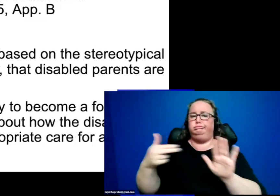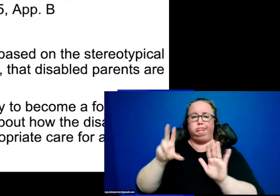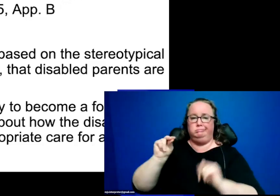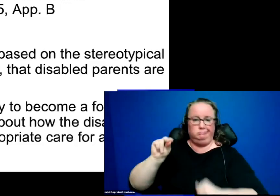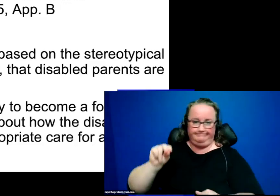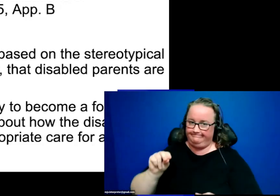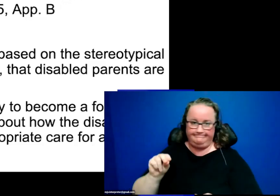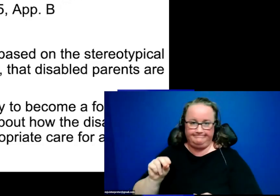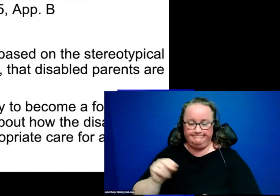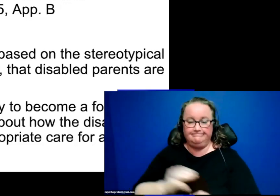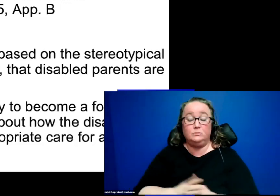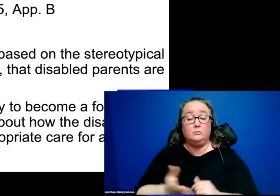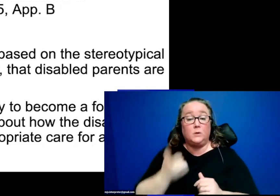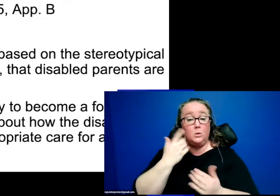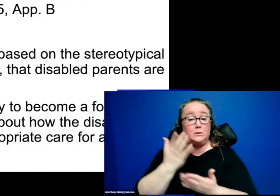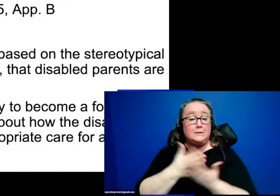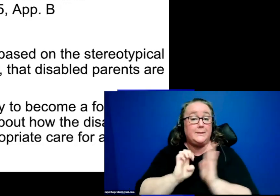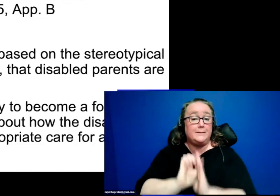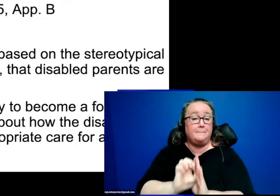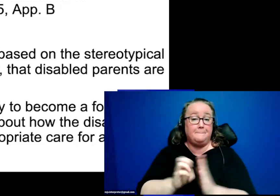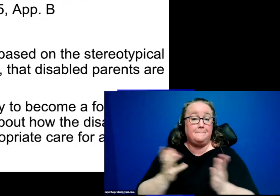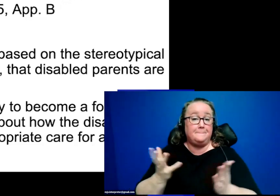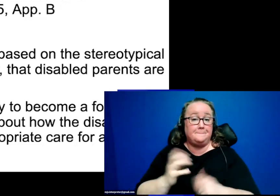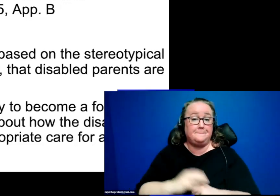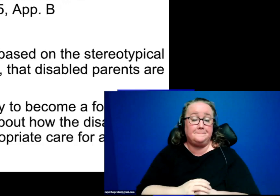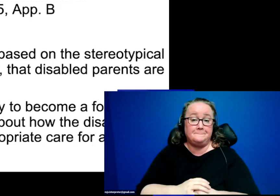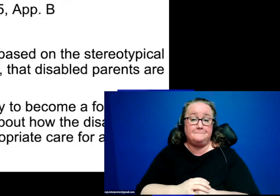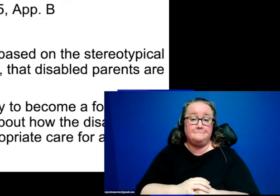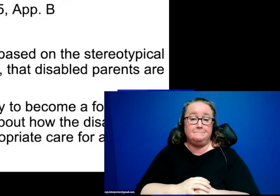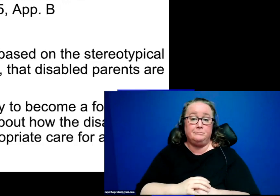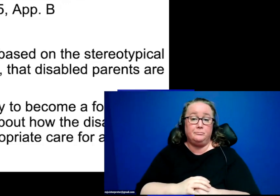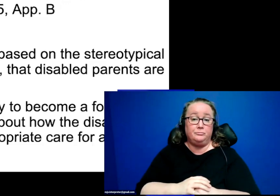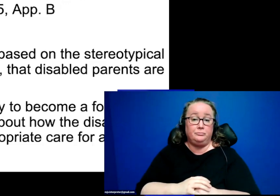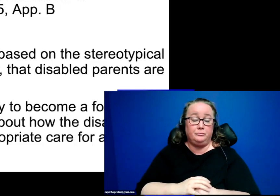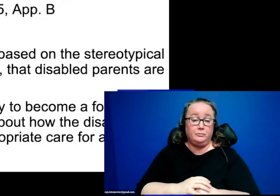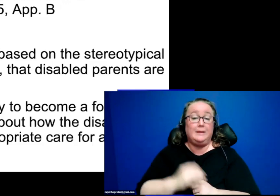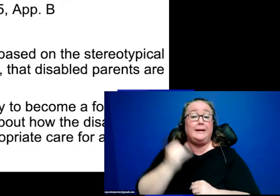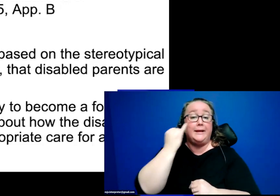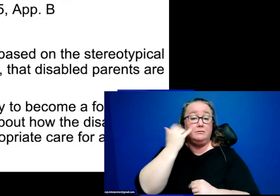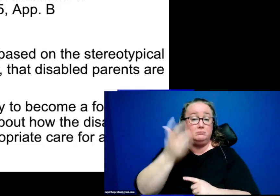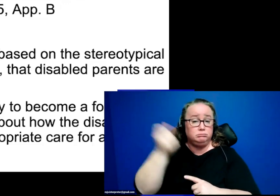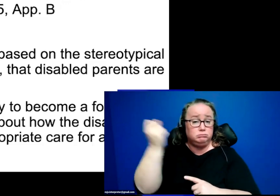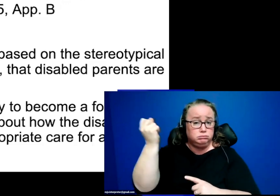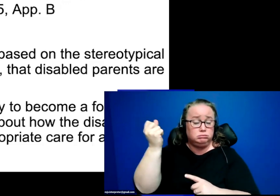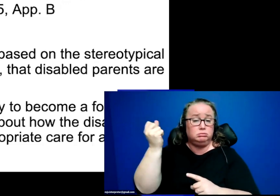Some examples of this would be things like removing a child from a parent with a disability based on